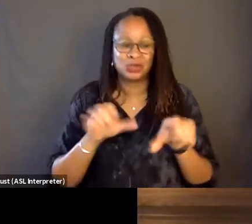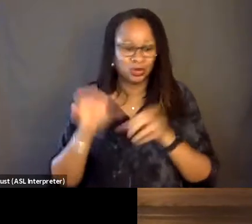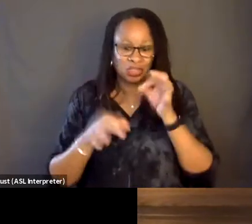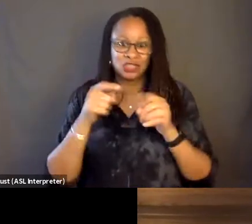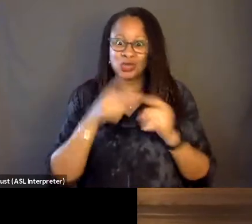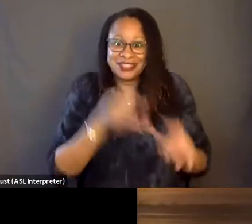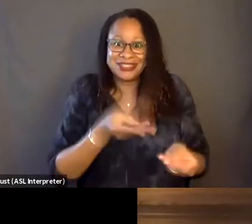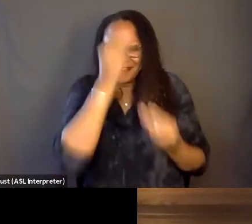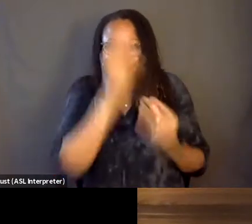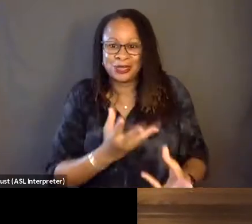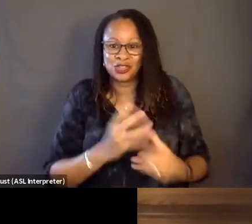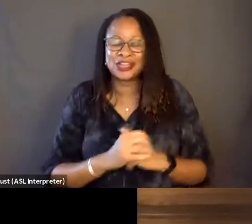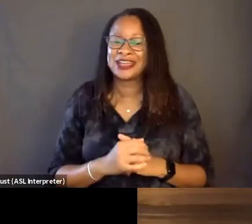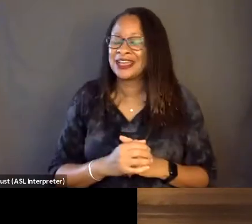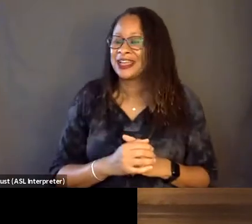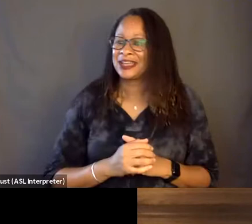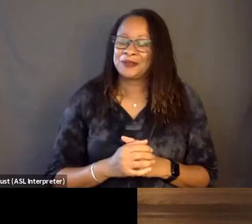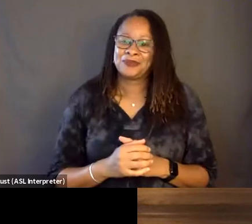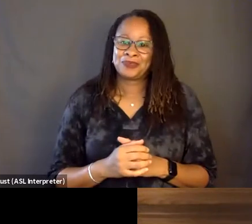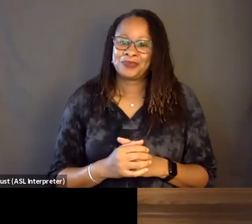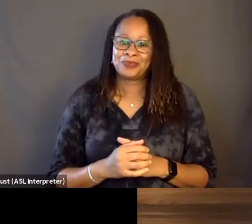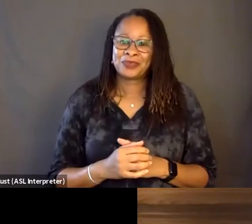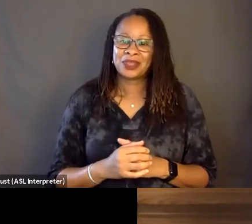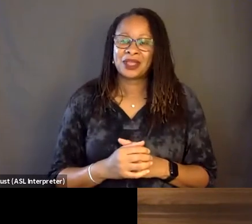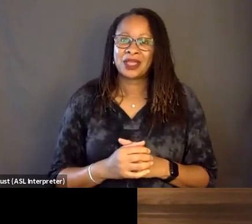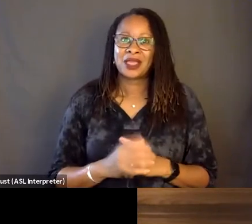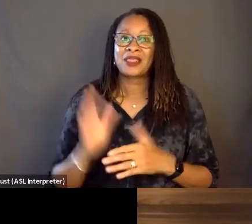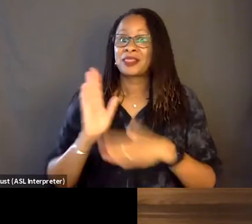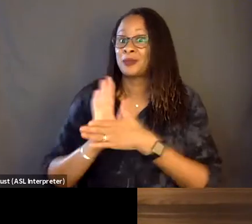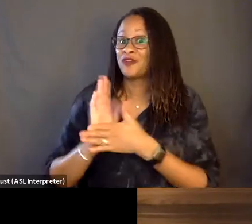And so, the scene in the movie at Sundance of the transcript